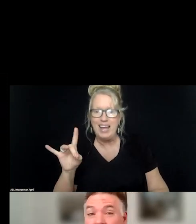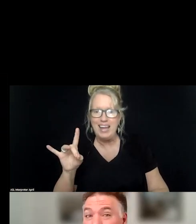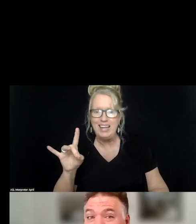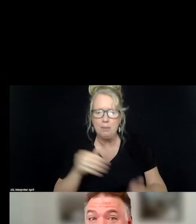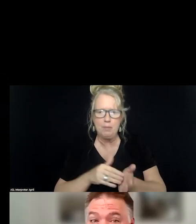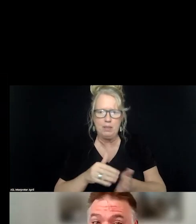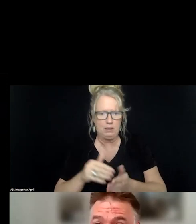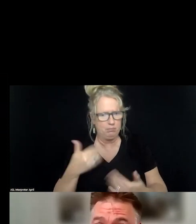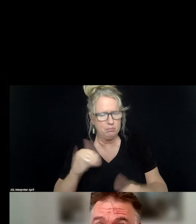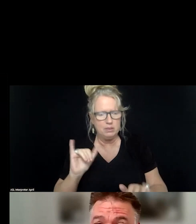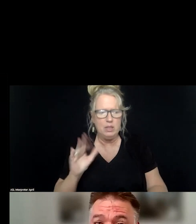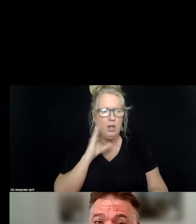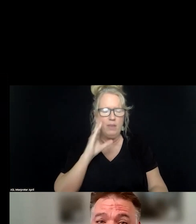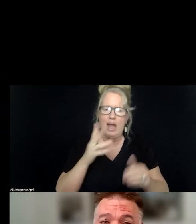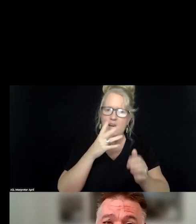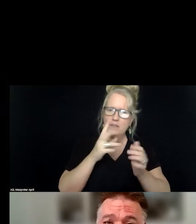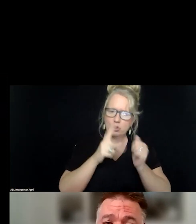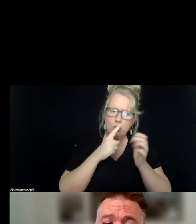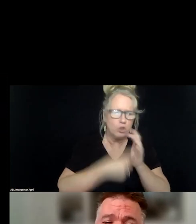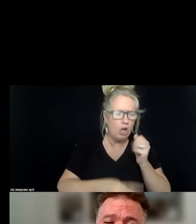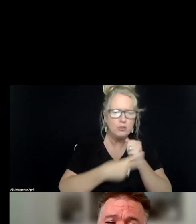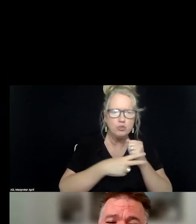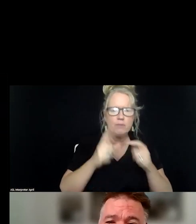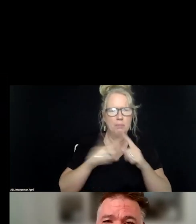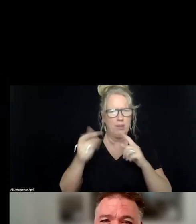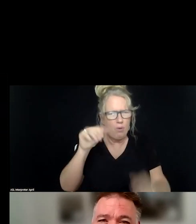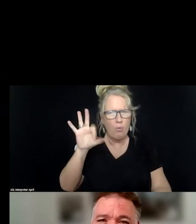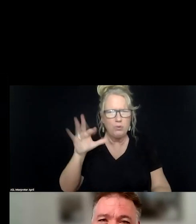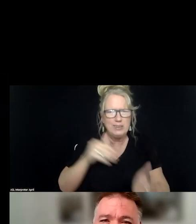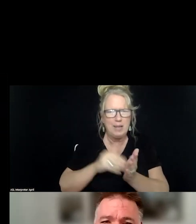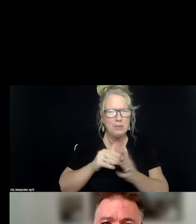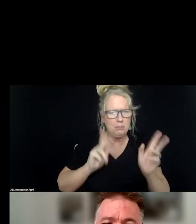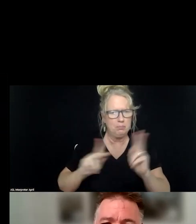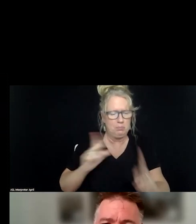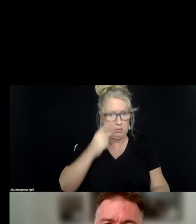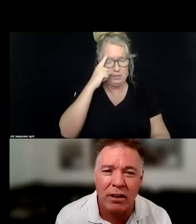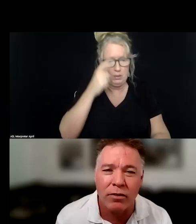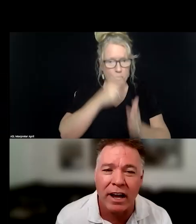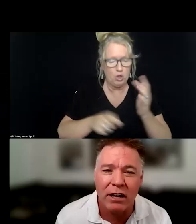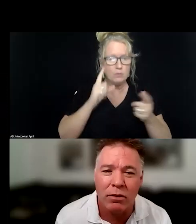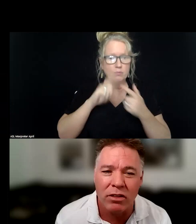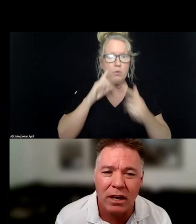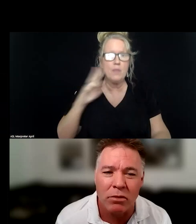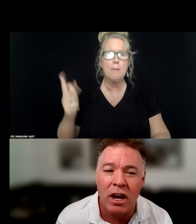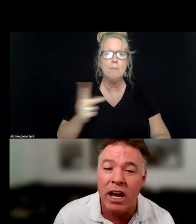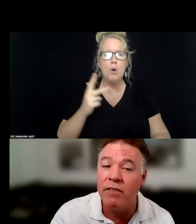THAT IS COSTLY, BUT THAT IS FOR 91 TEAMS.